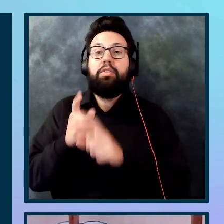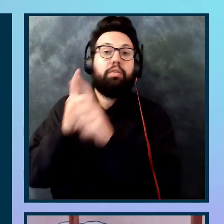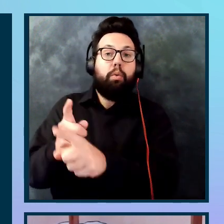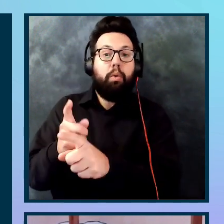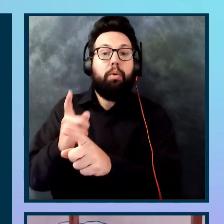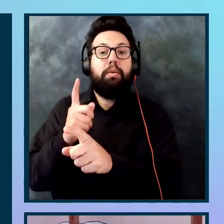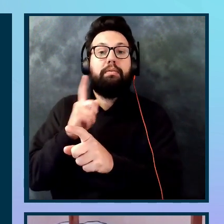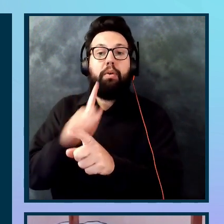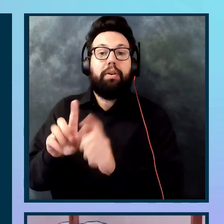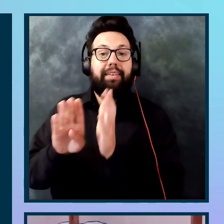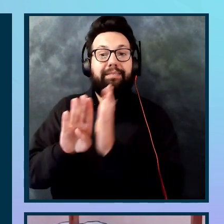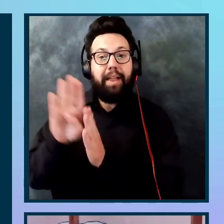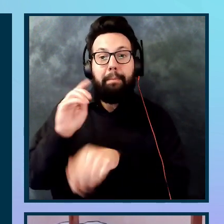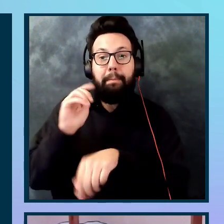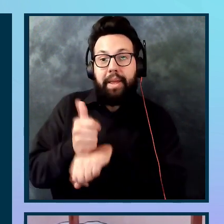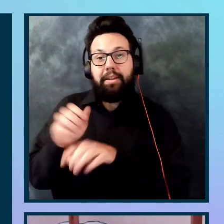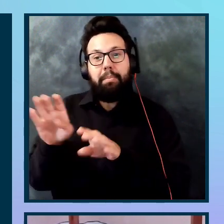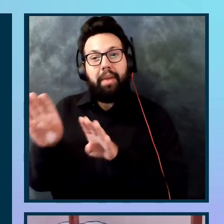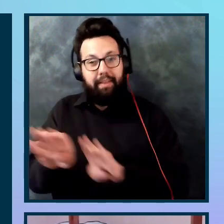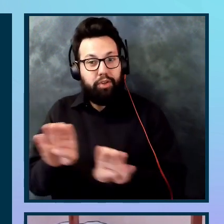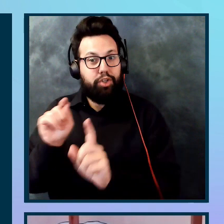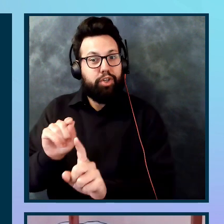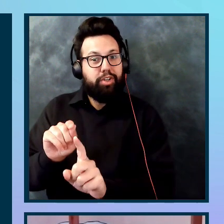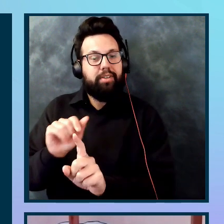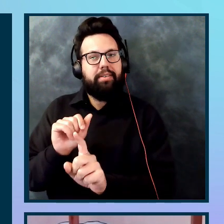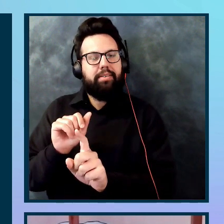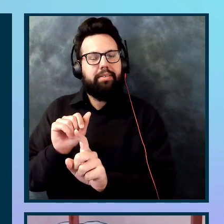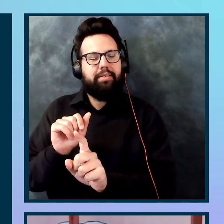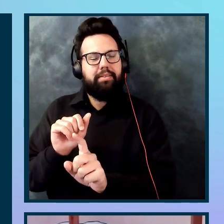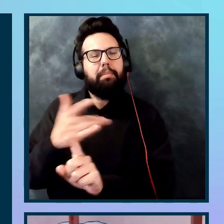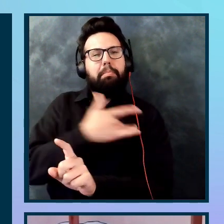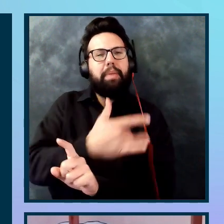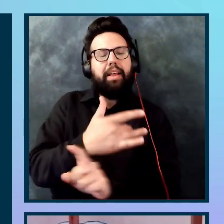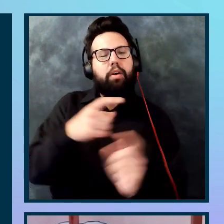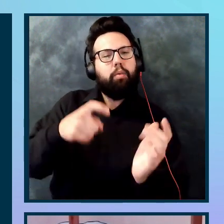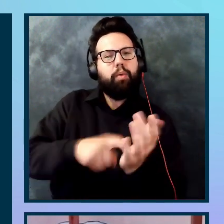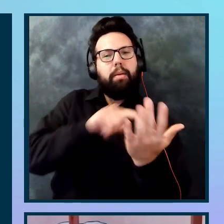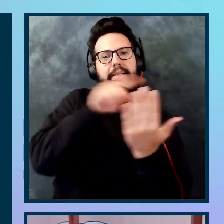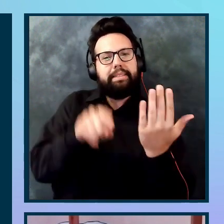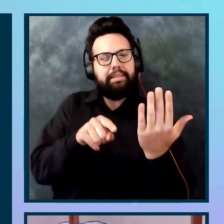are often abstract and full of assumptions. It's hard for people to understand them.